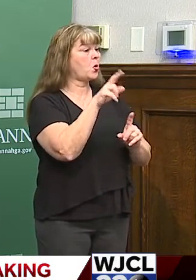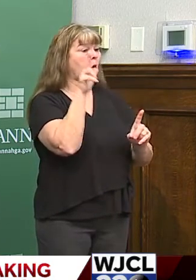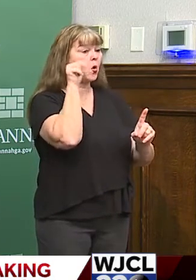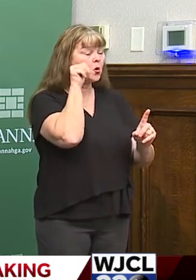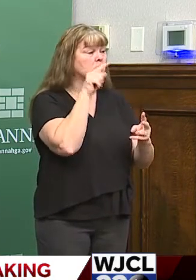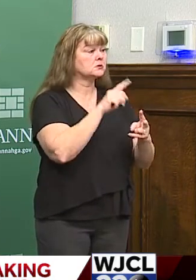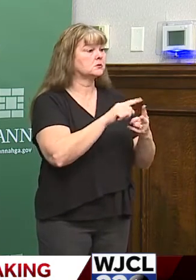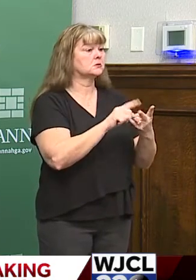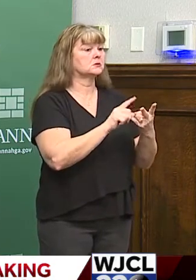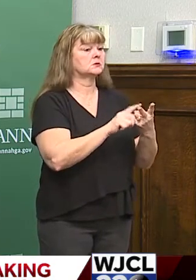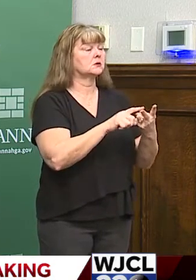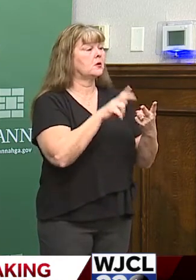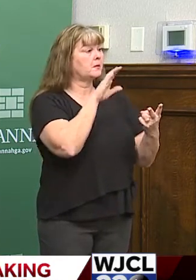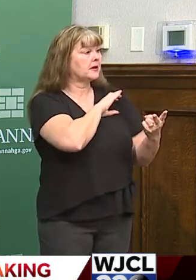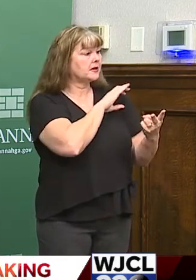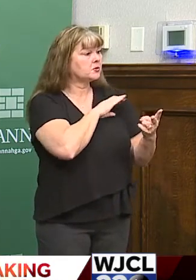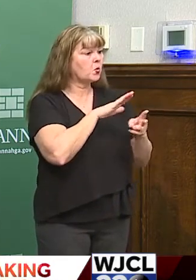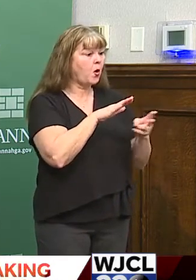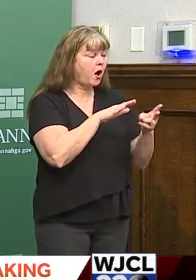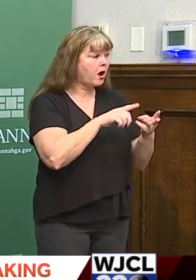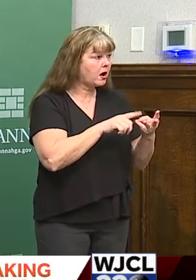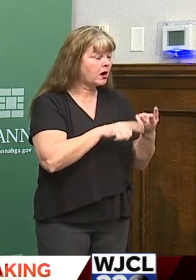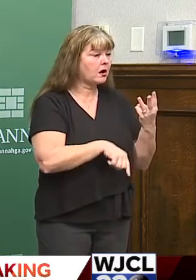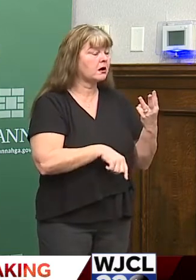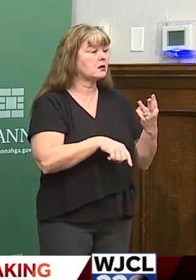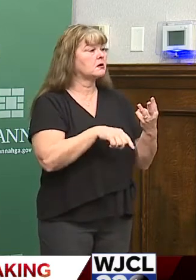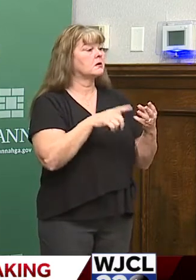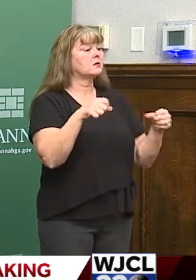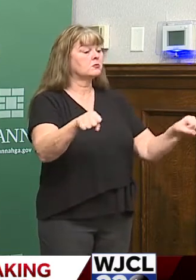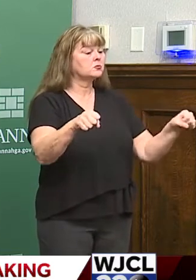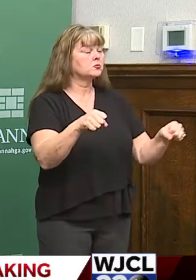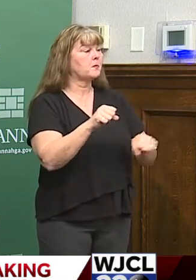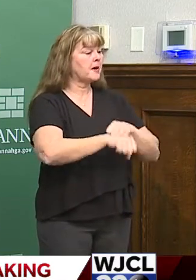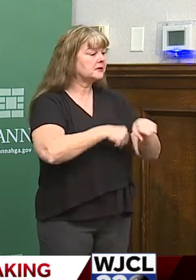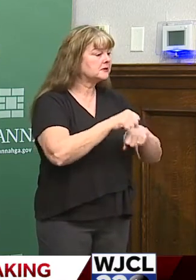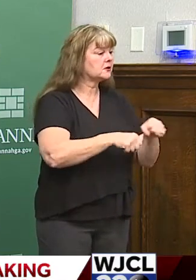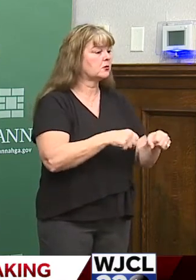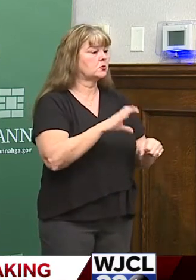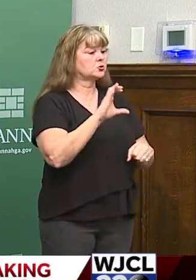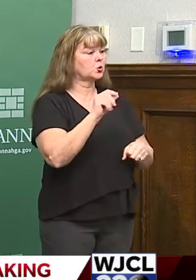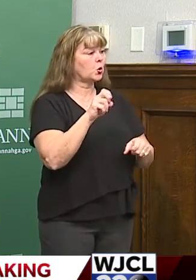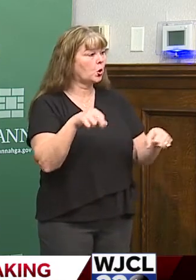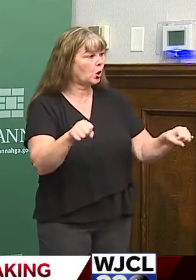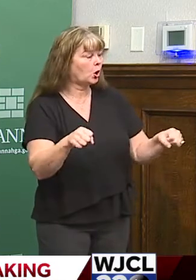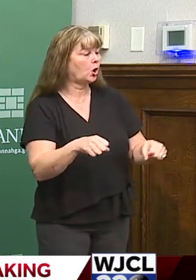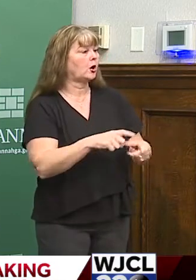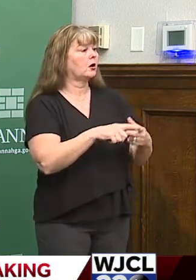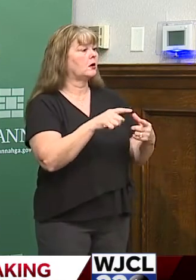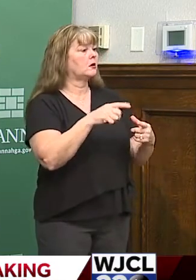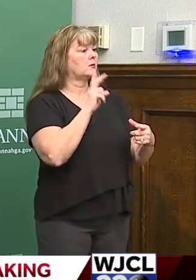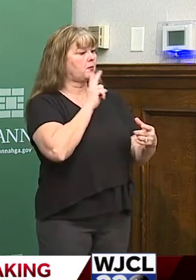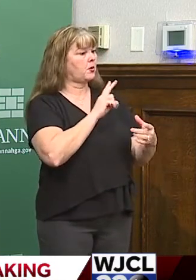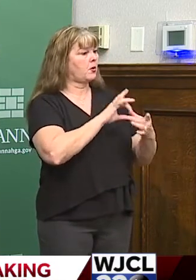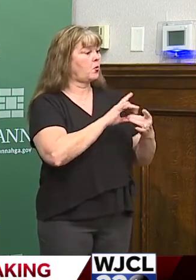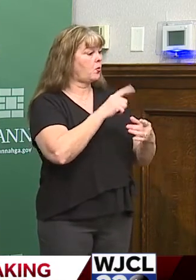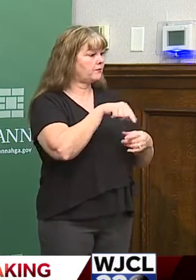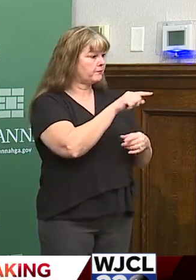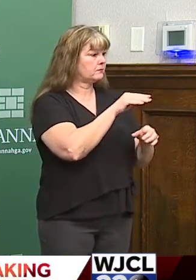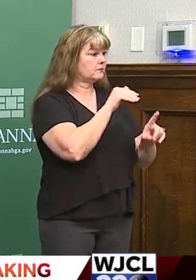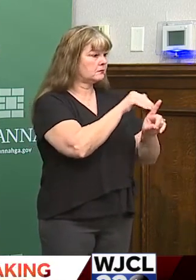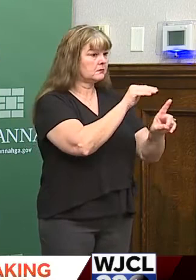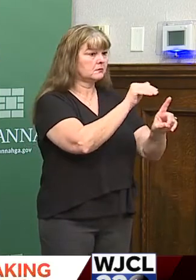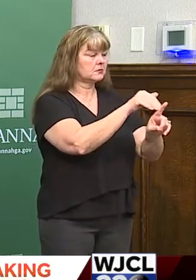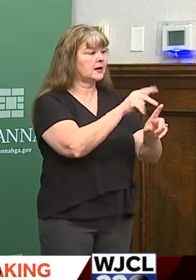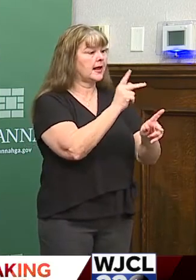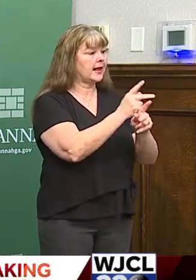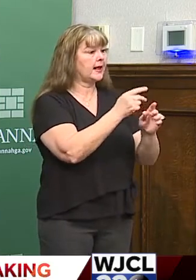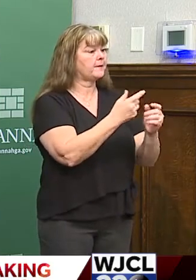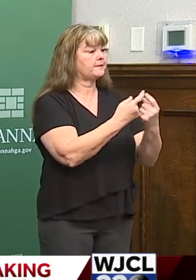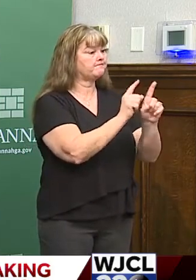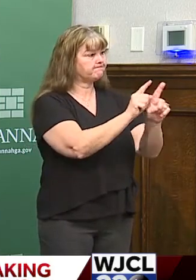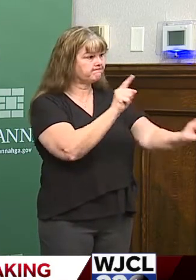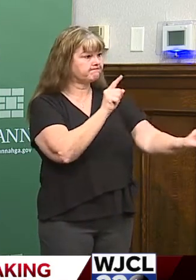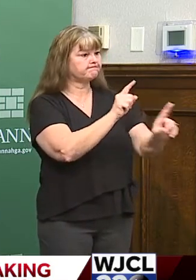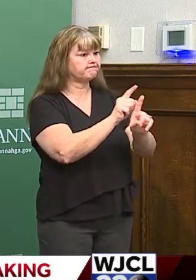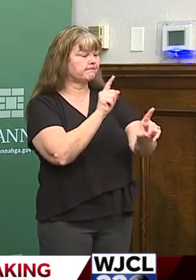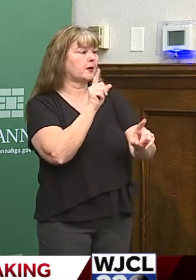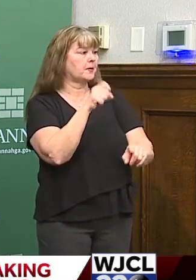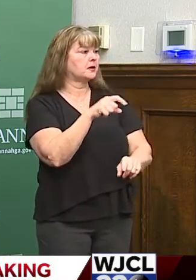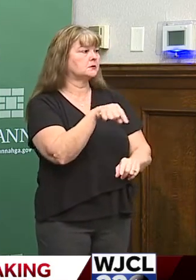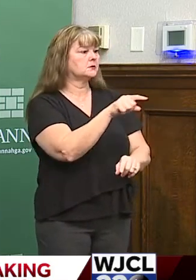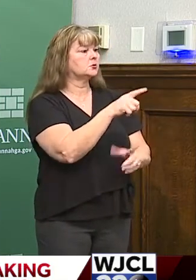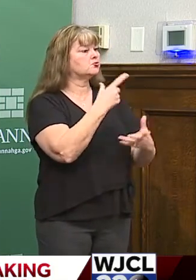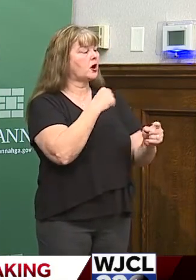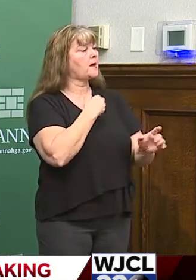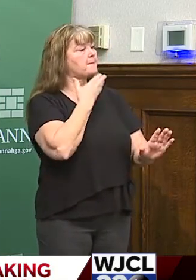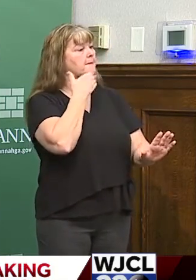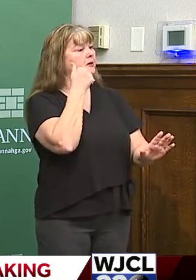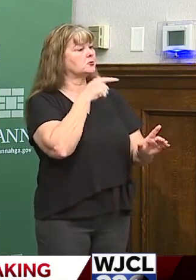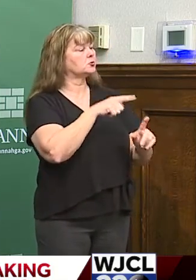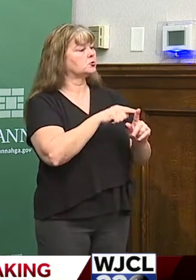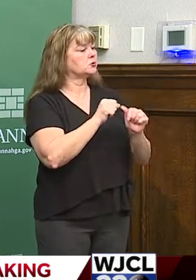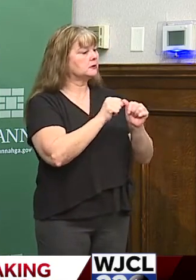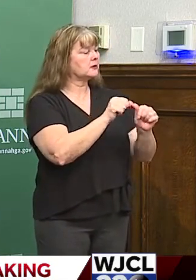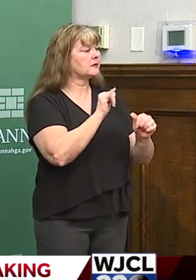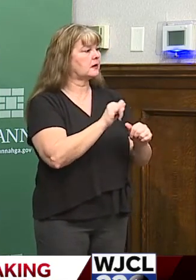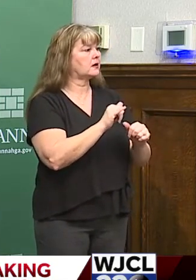THAT INCLUDES POLICE OFFICERS ON SCOOTERS AND BIKES TO BE ABLE TO ENGAGE PEOPLE WHERE THEY ARE AND TRY TO BREAK UP SOME OF THESE THINGS.